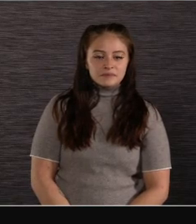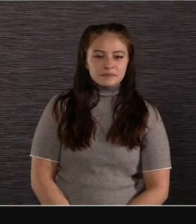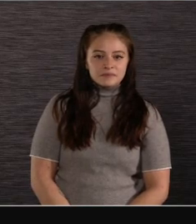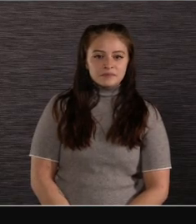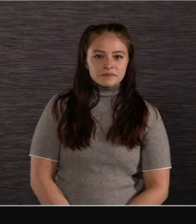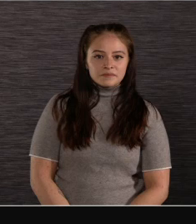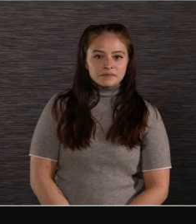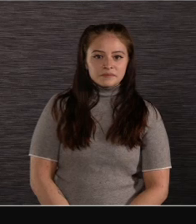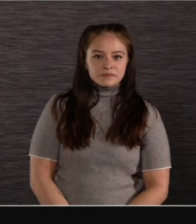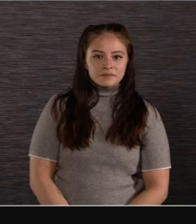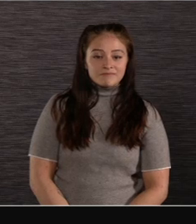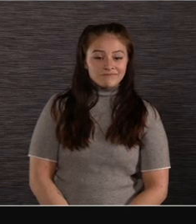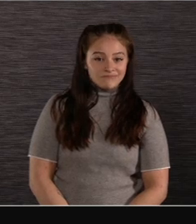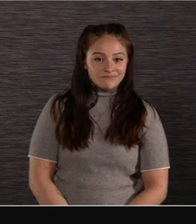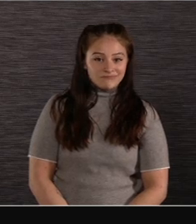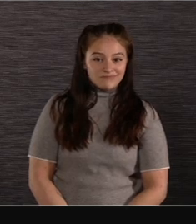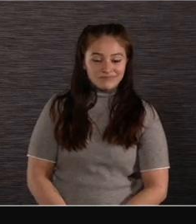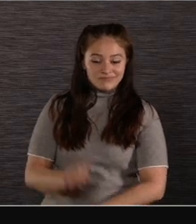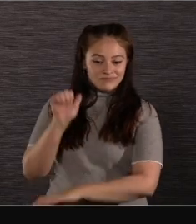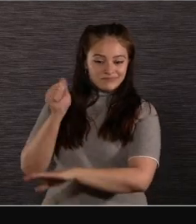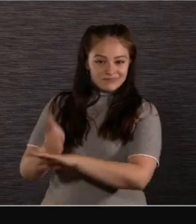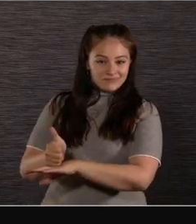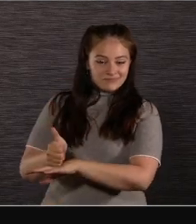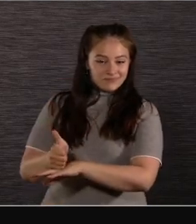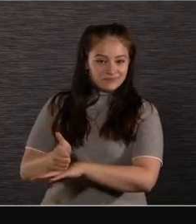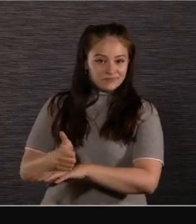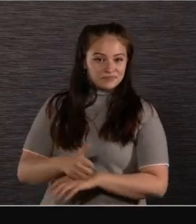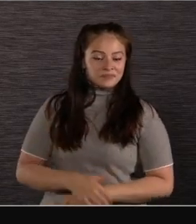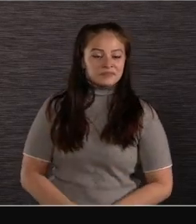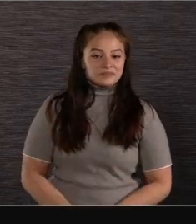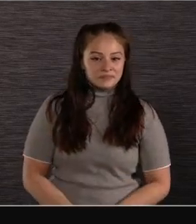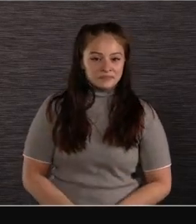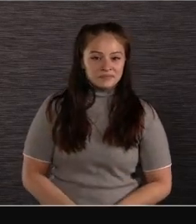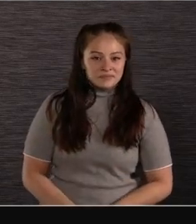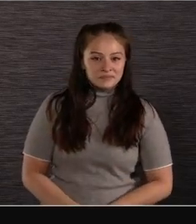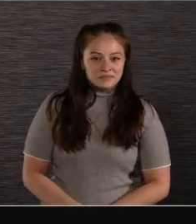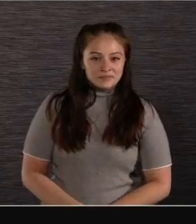we have that there and I'm going to bring out the propellers.